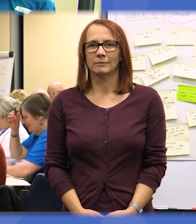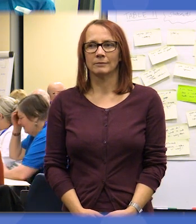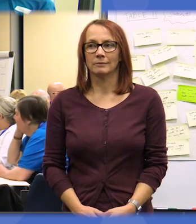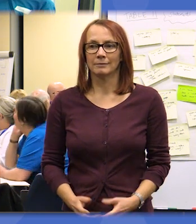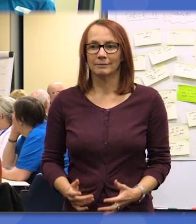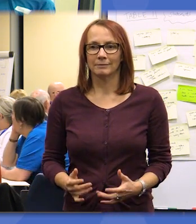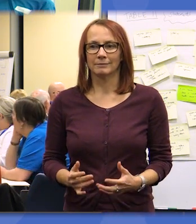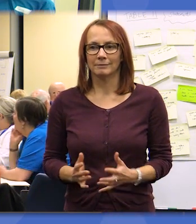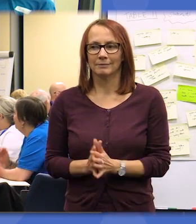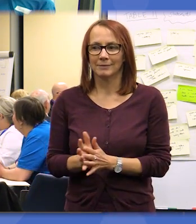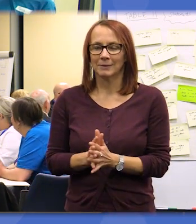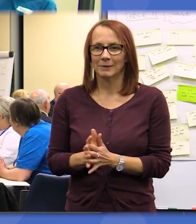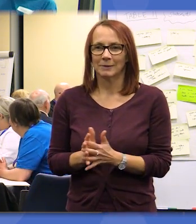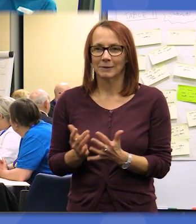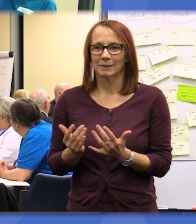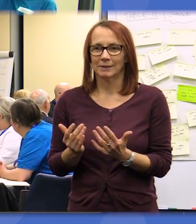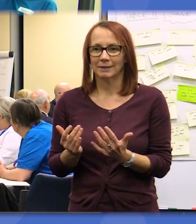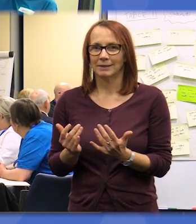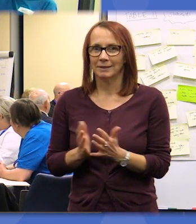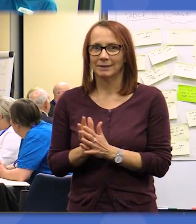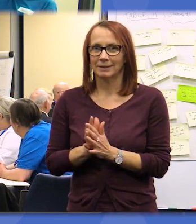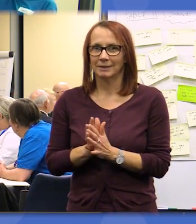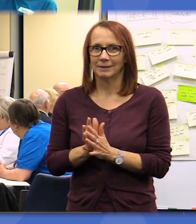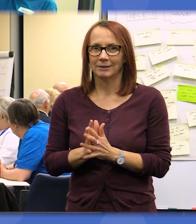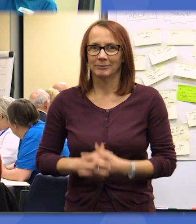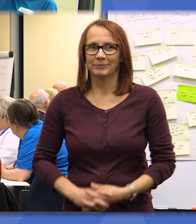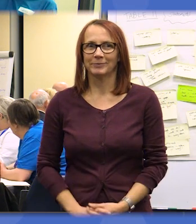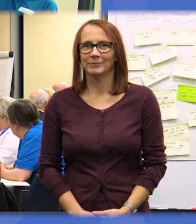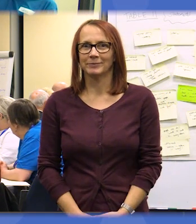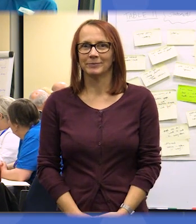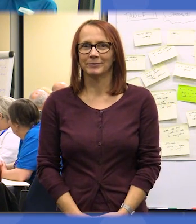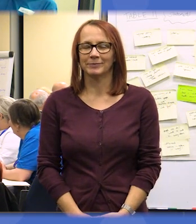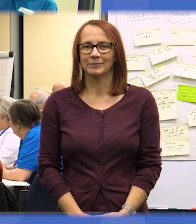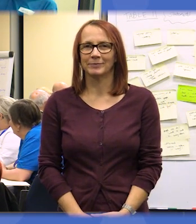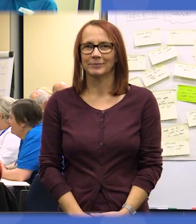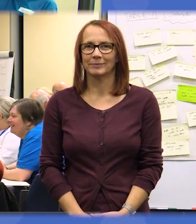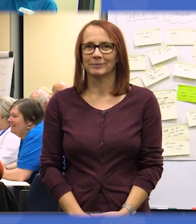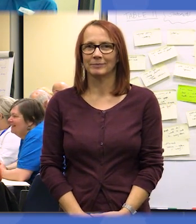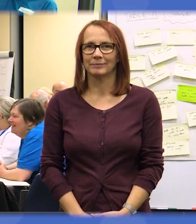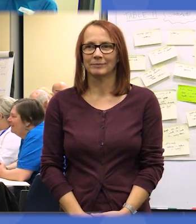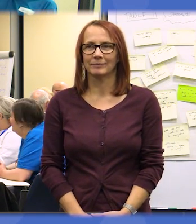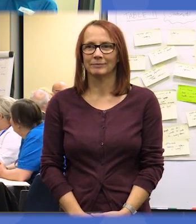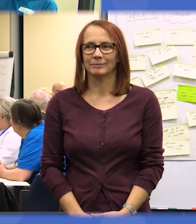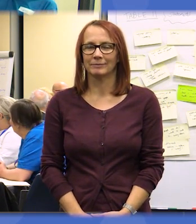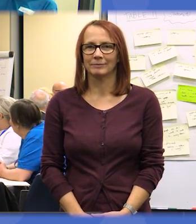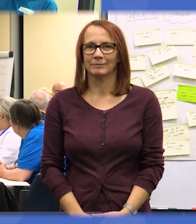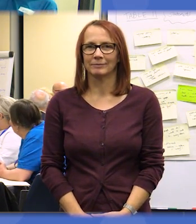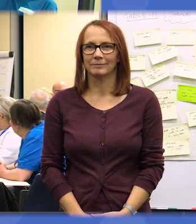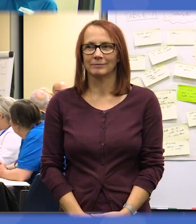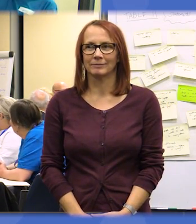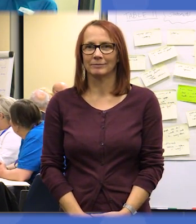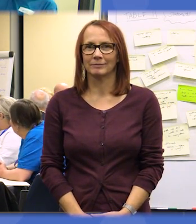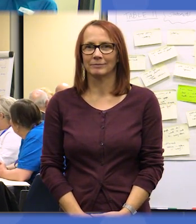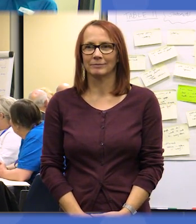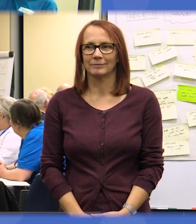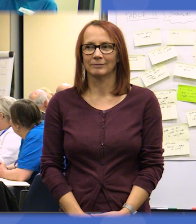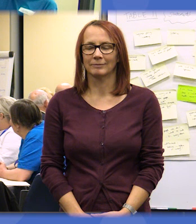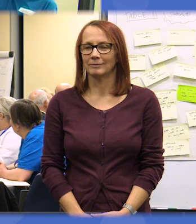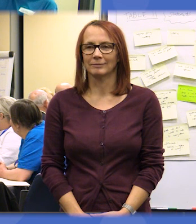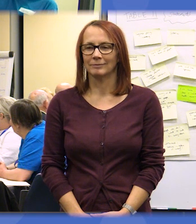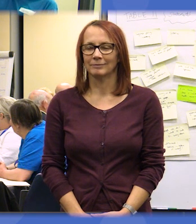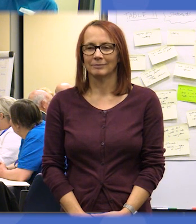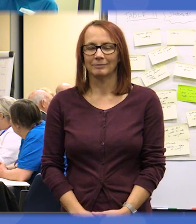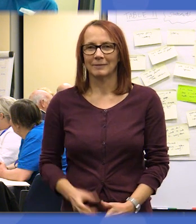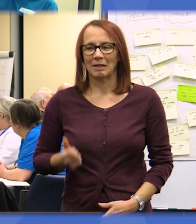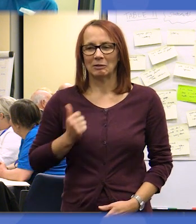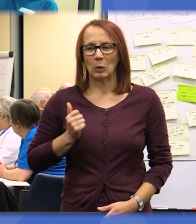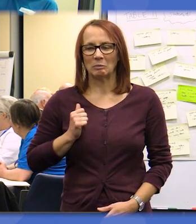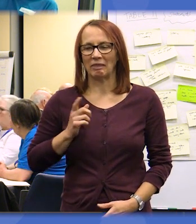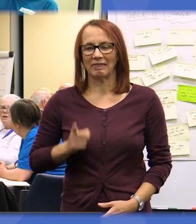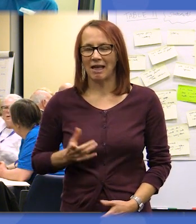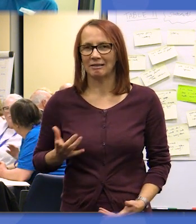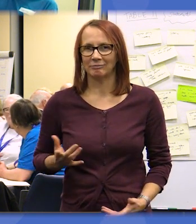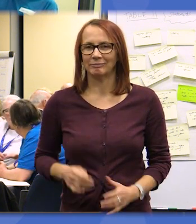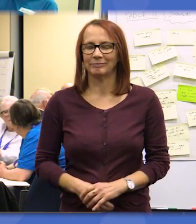teasing you now oh dear well that wasn't quite them open I was going for Oh